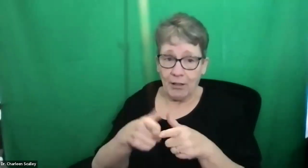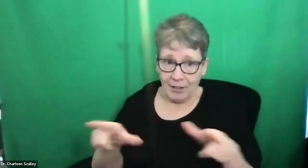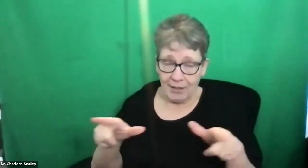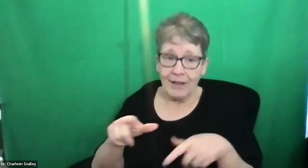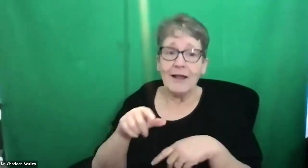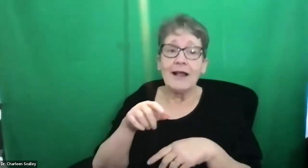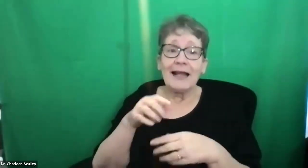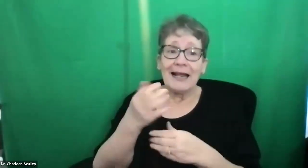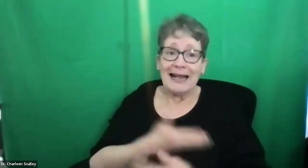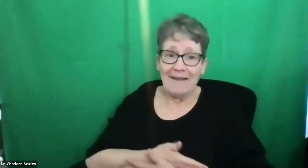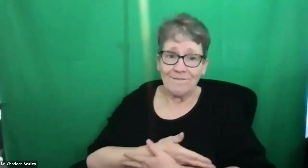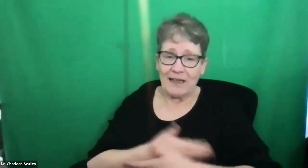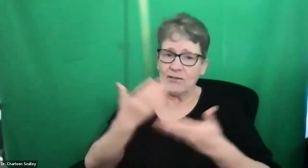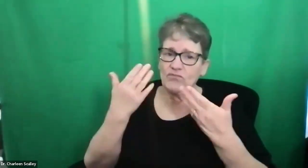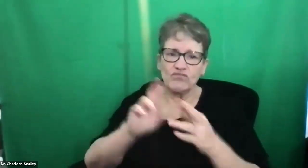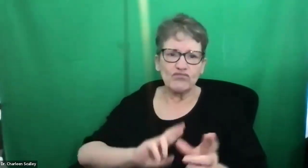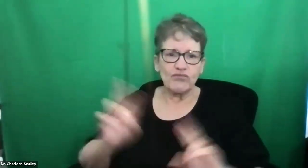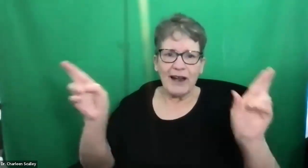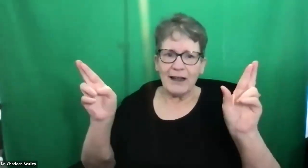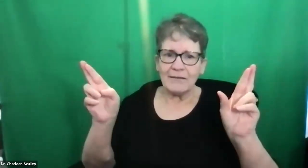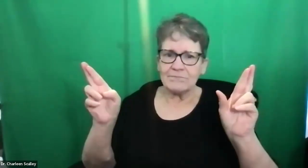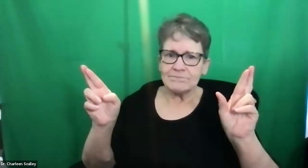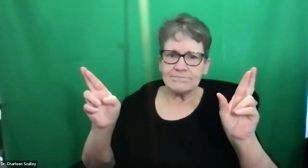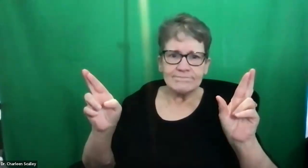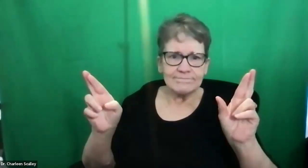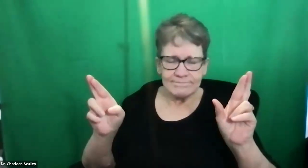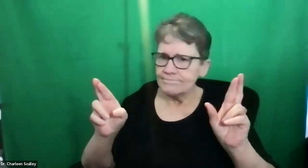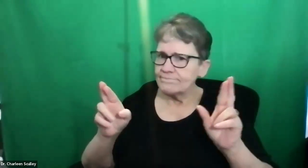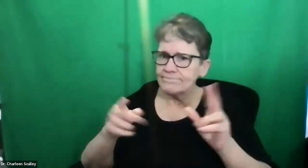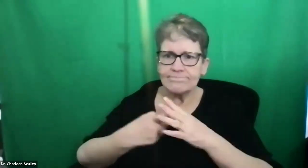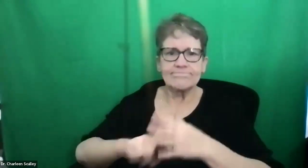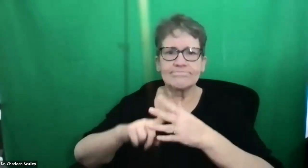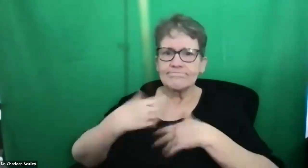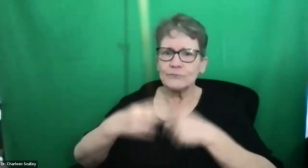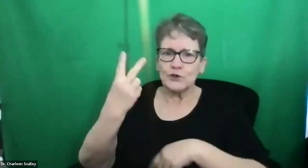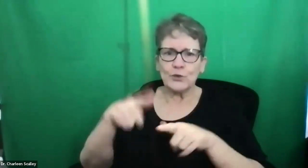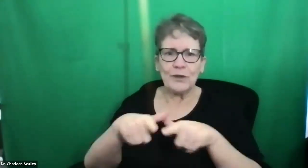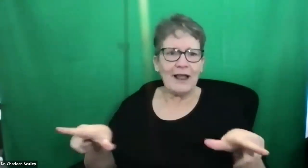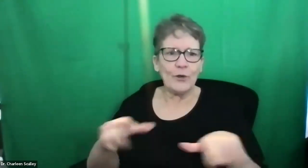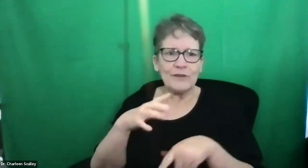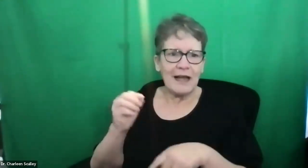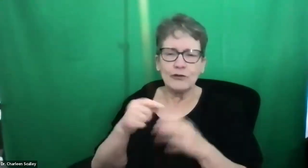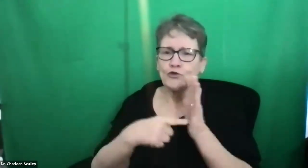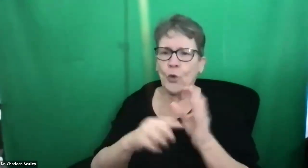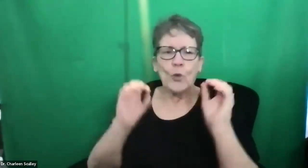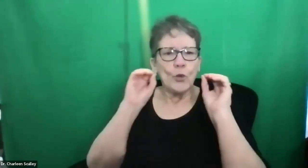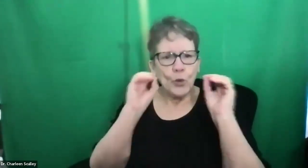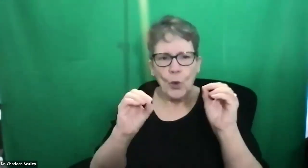The fact is, bilingual infants readily distinguish their two languages.